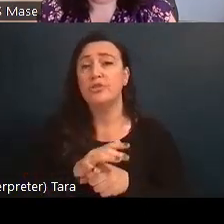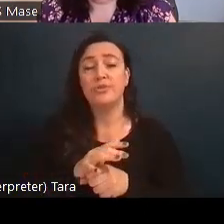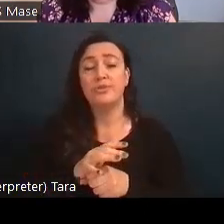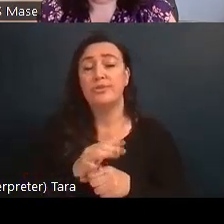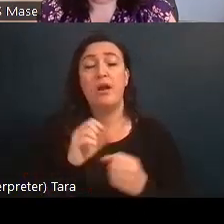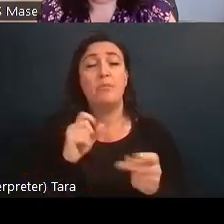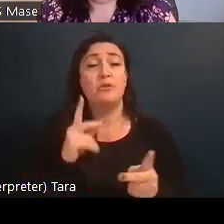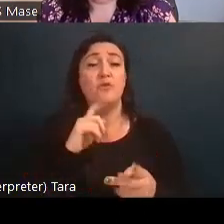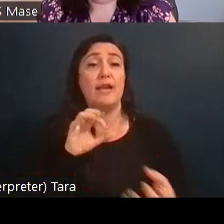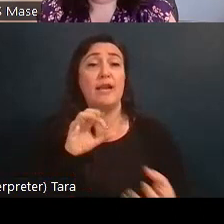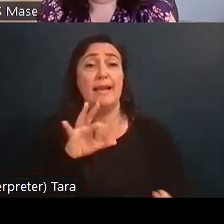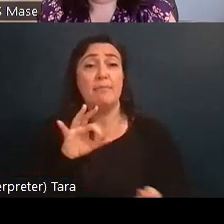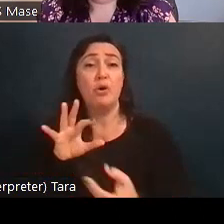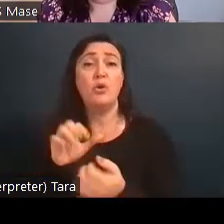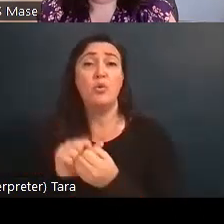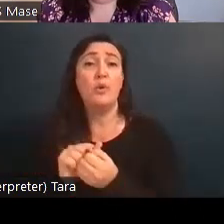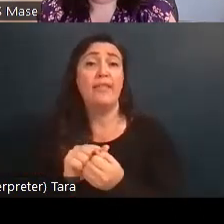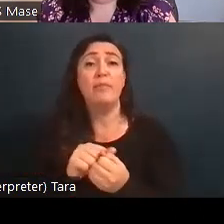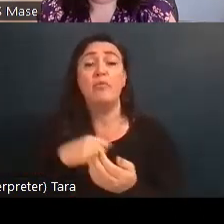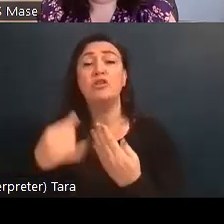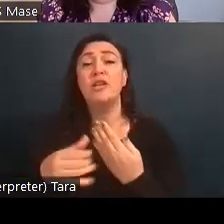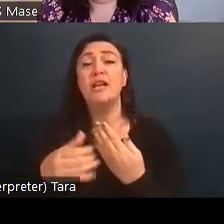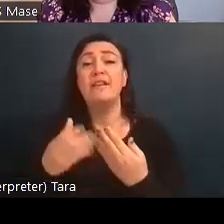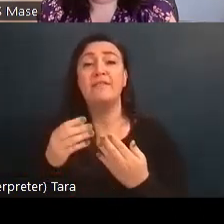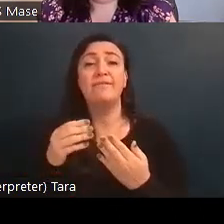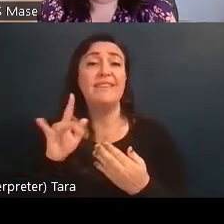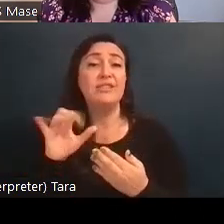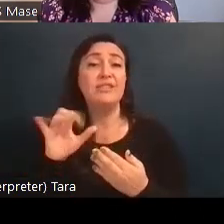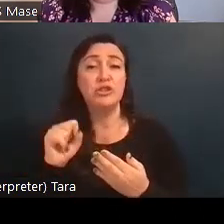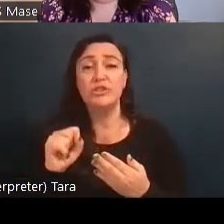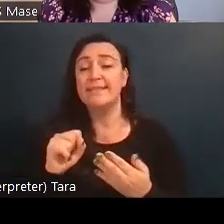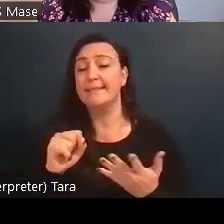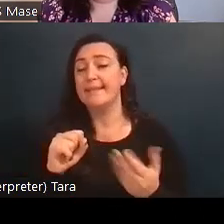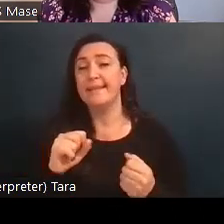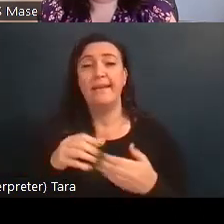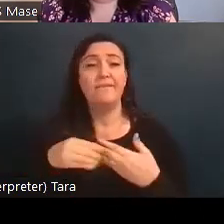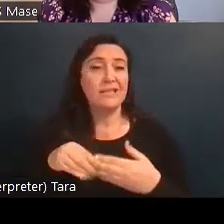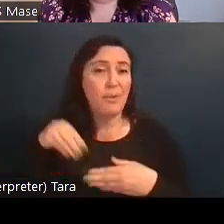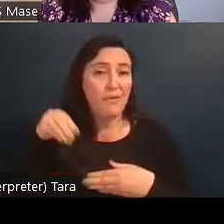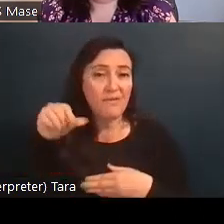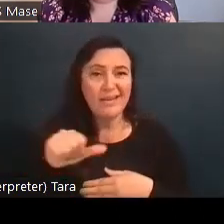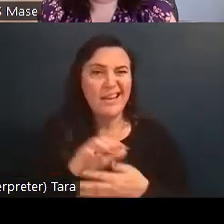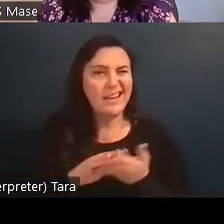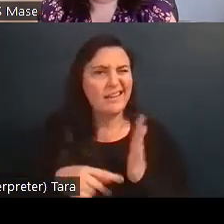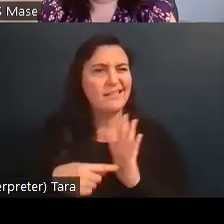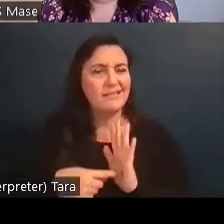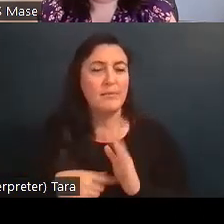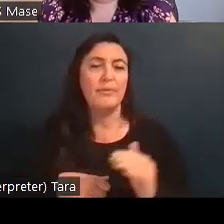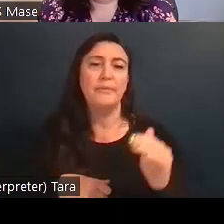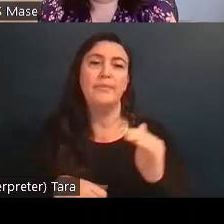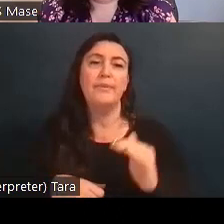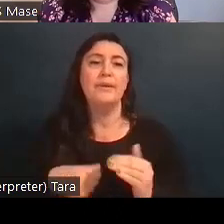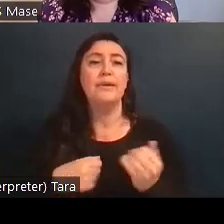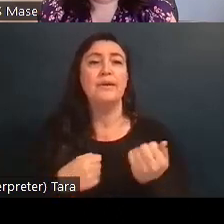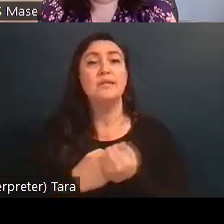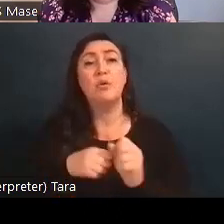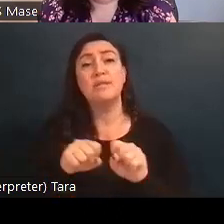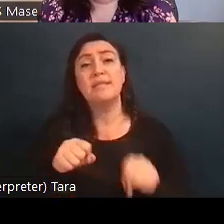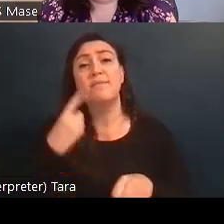project features like flexible funding, creating support systems for new hires, junior scientists and partners that